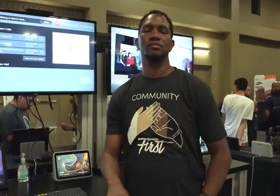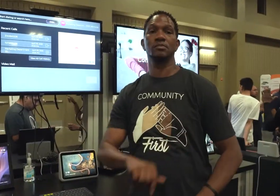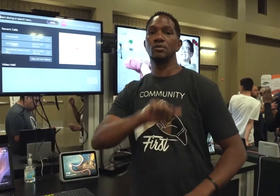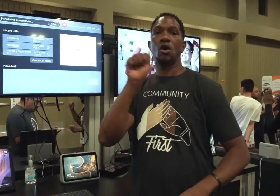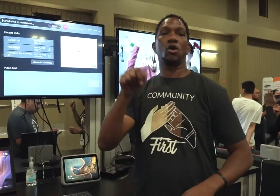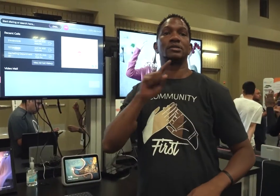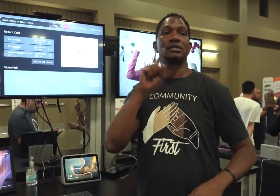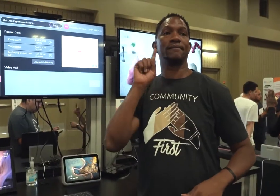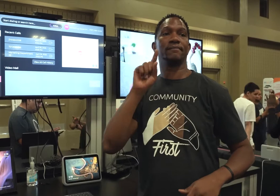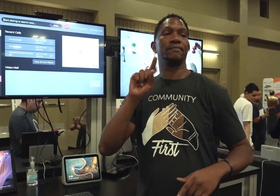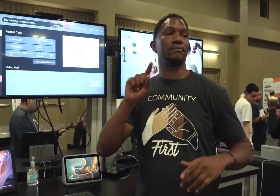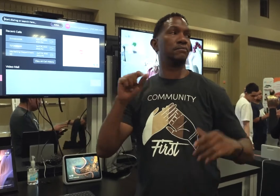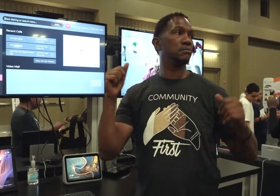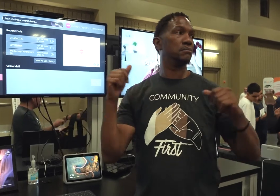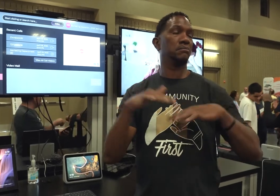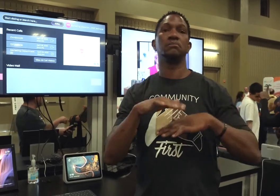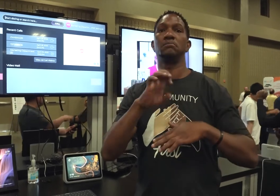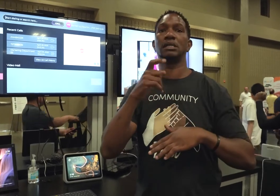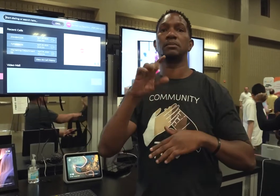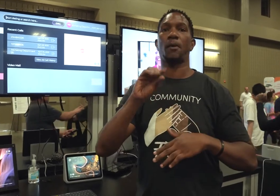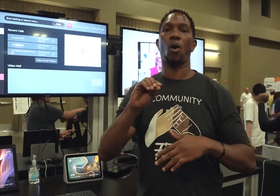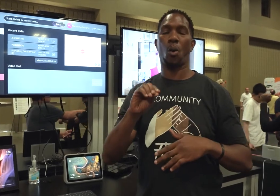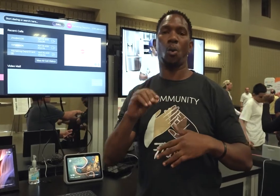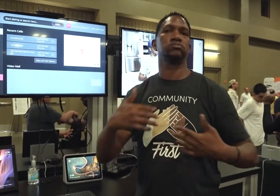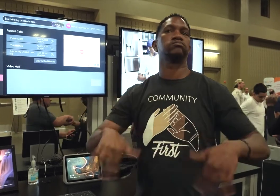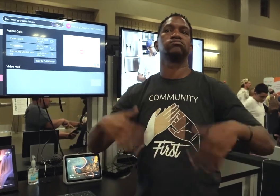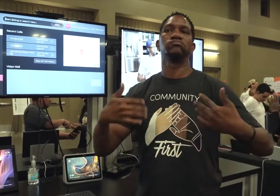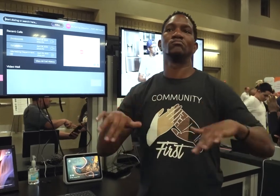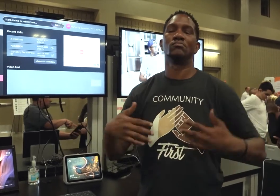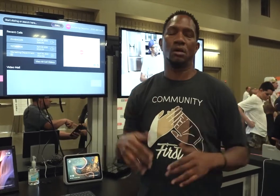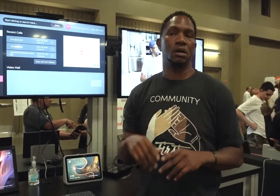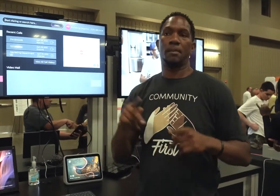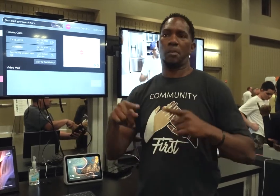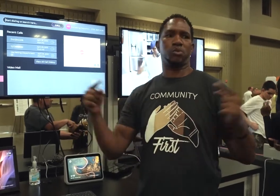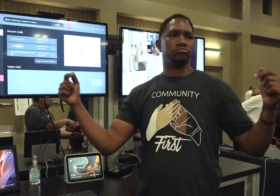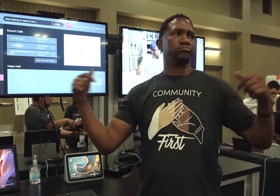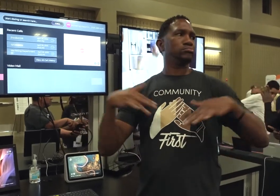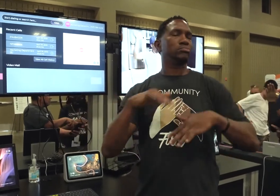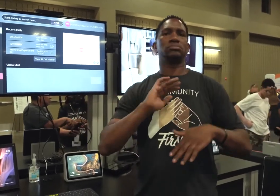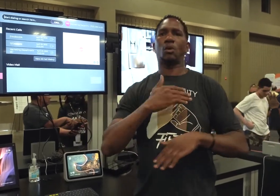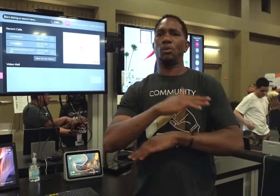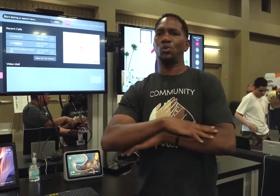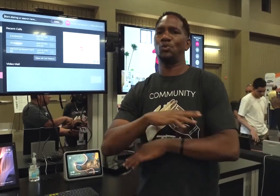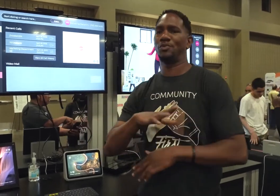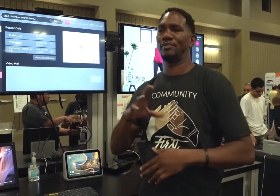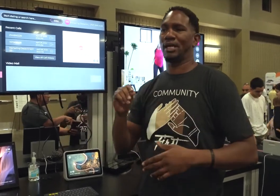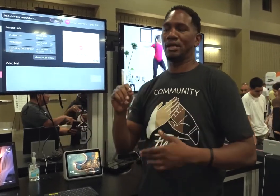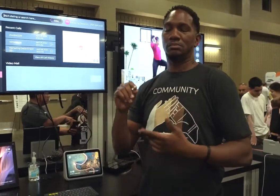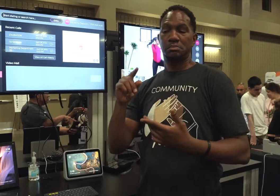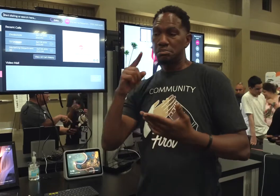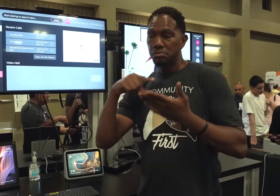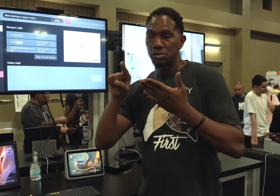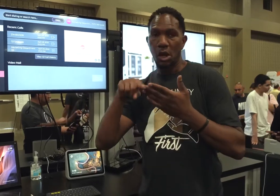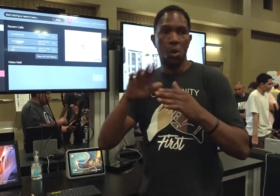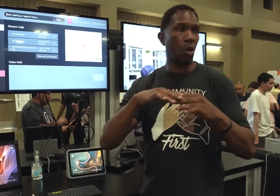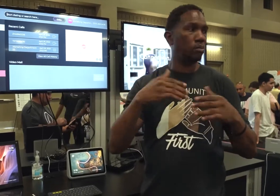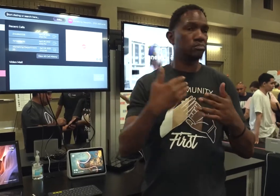The Austin DeafNation Expo has been amazing. People have come to our booth and checked out our new